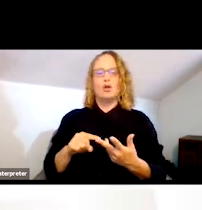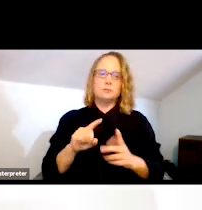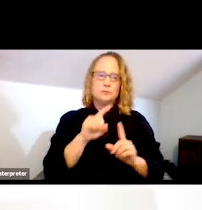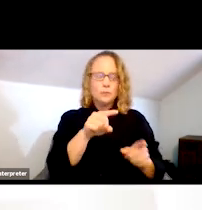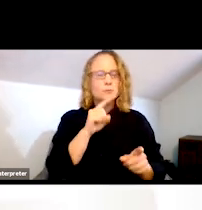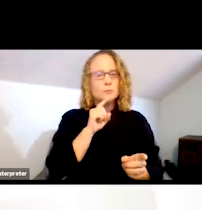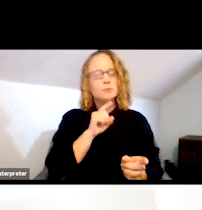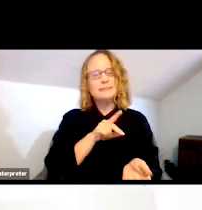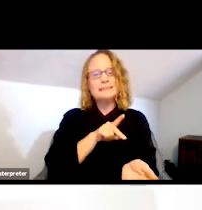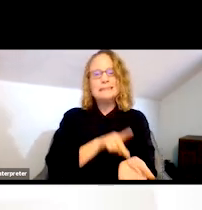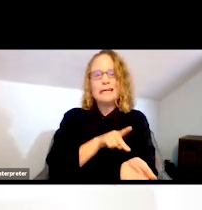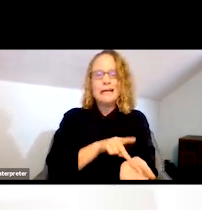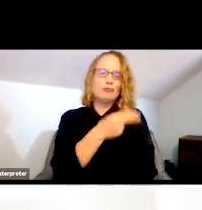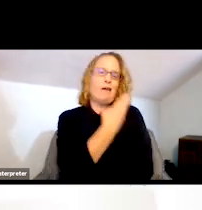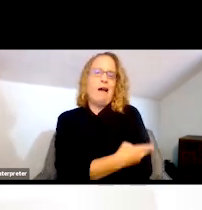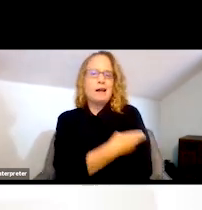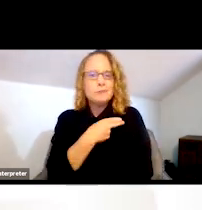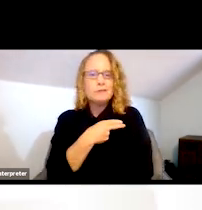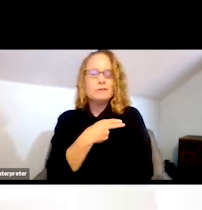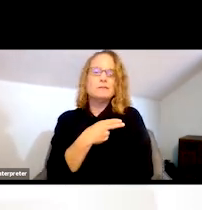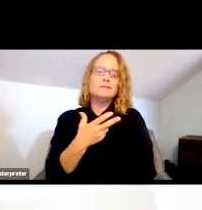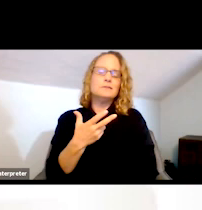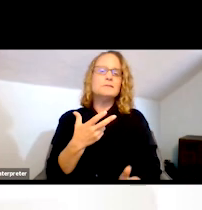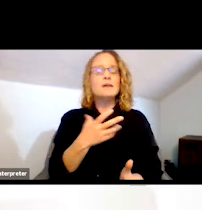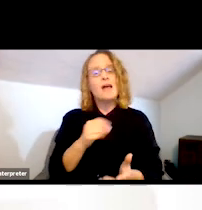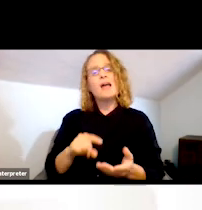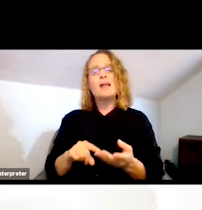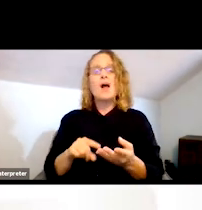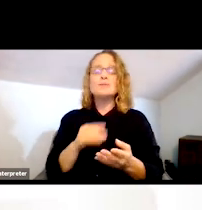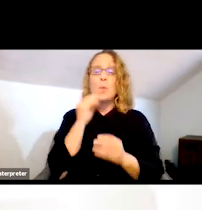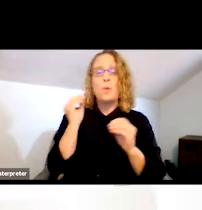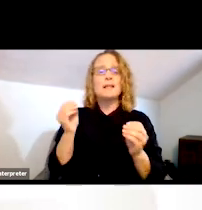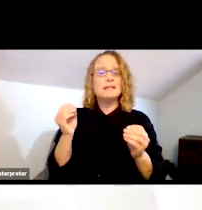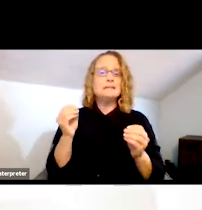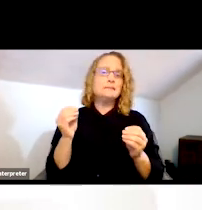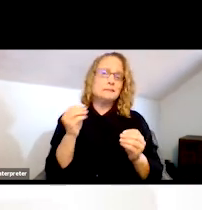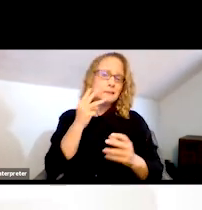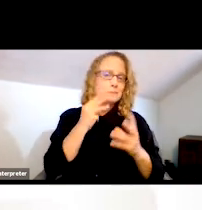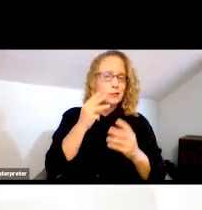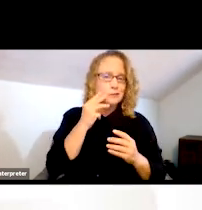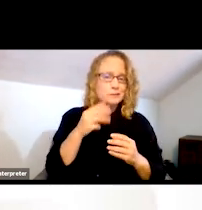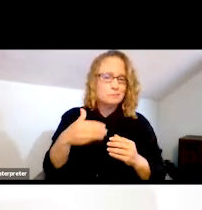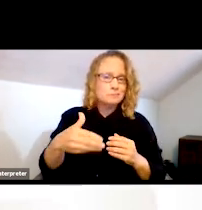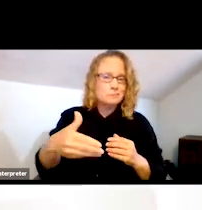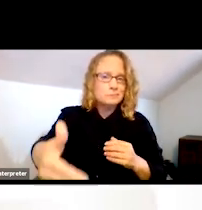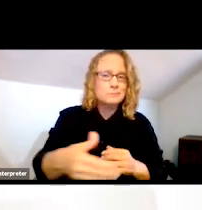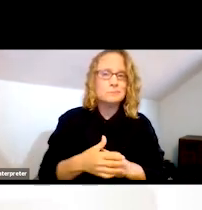So, that started a life of addiction, that started a life of incarcerations,